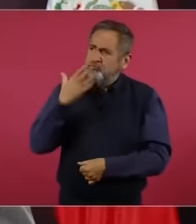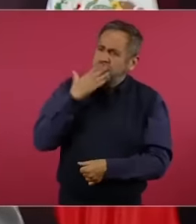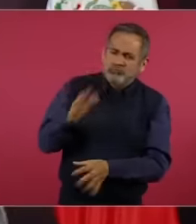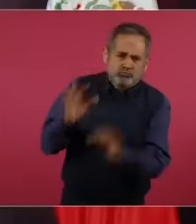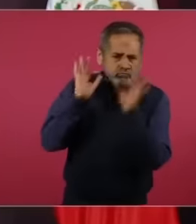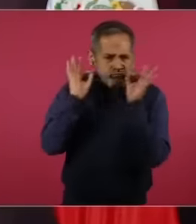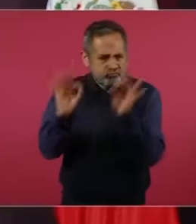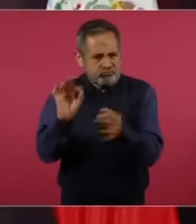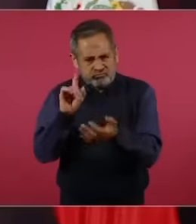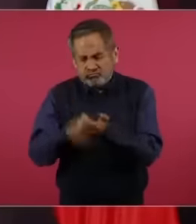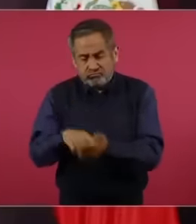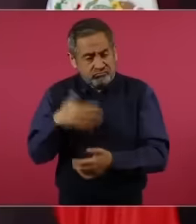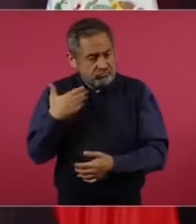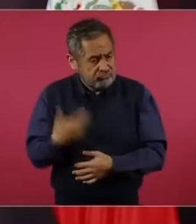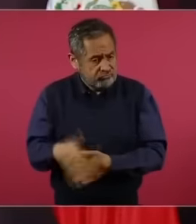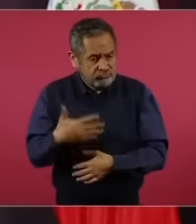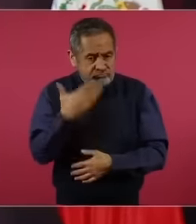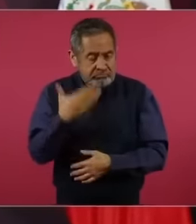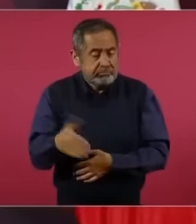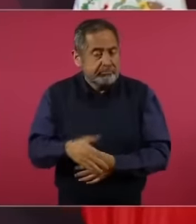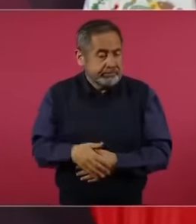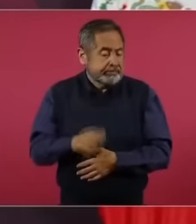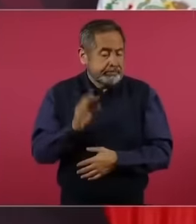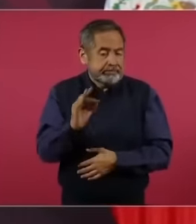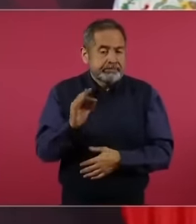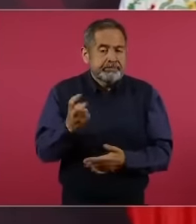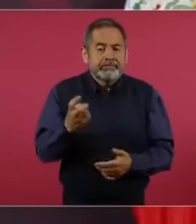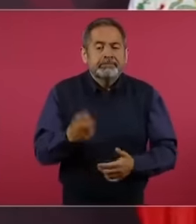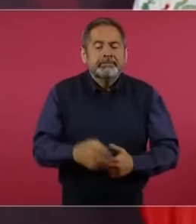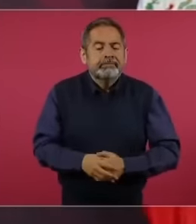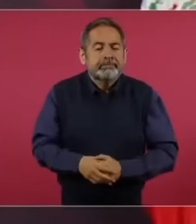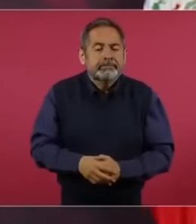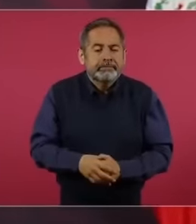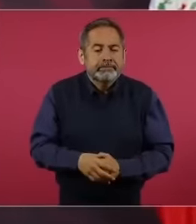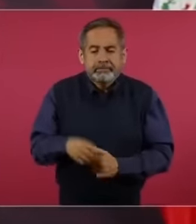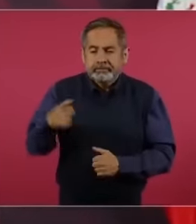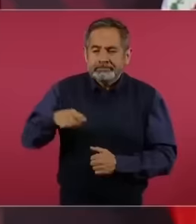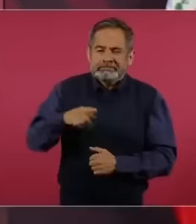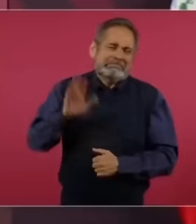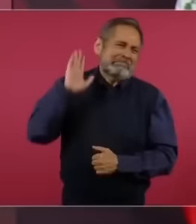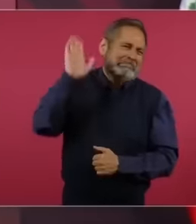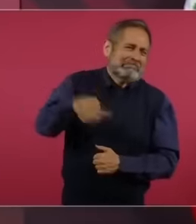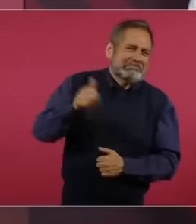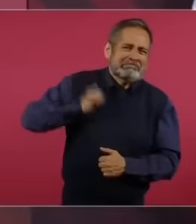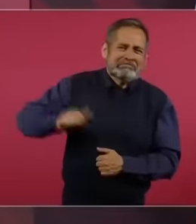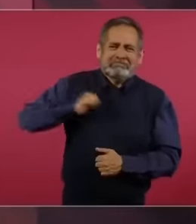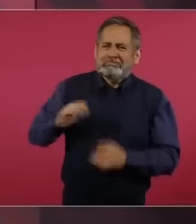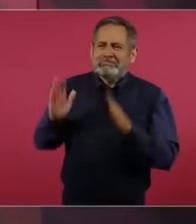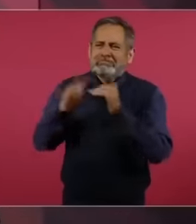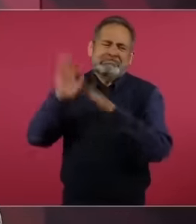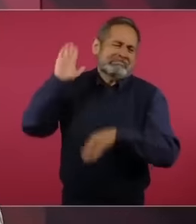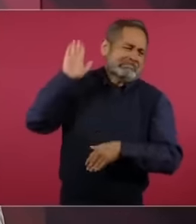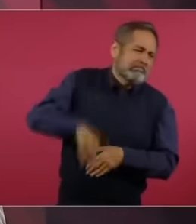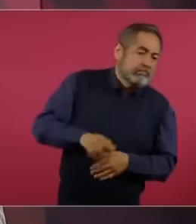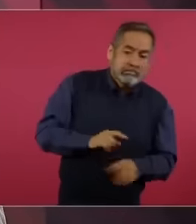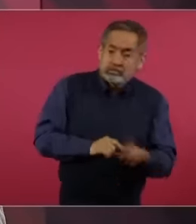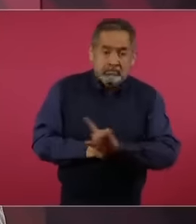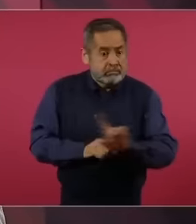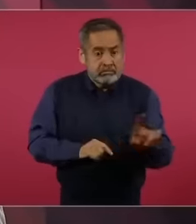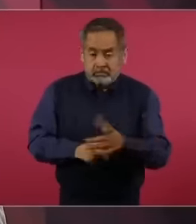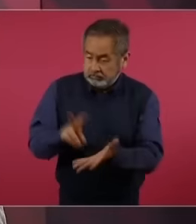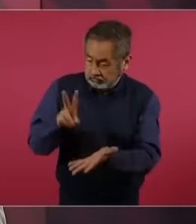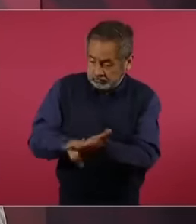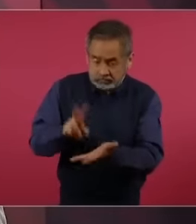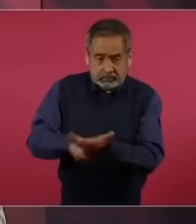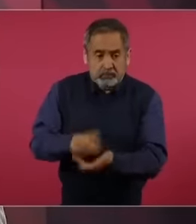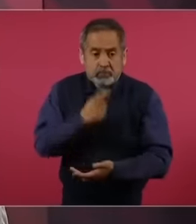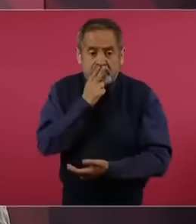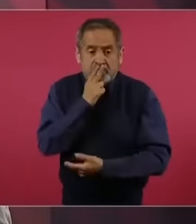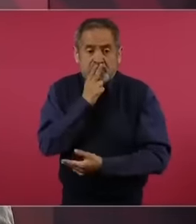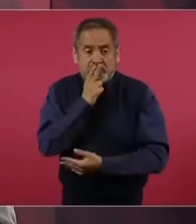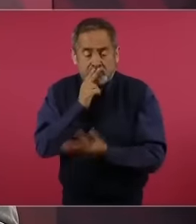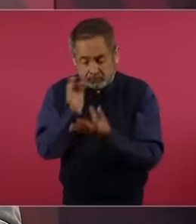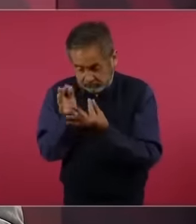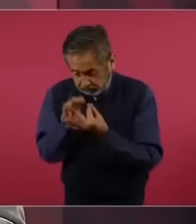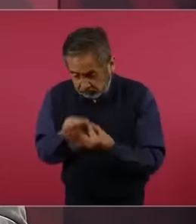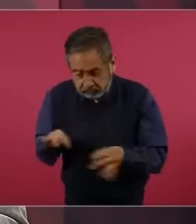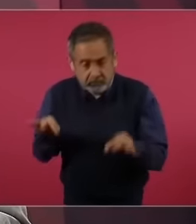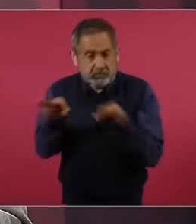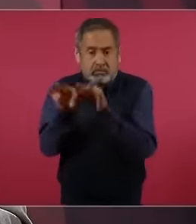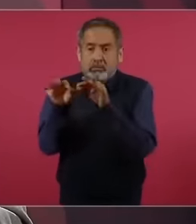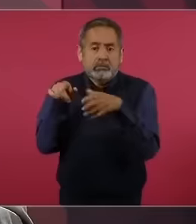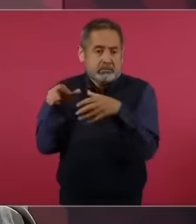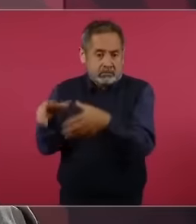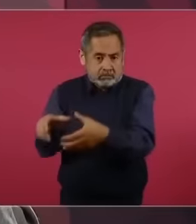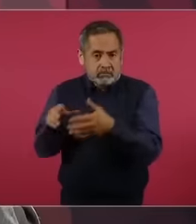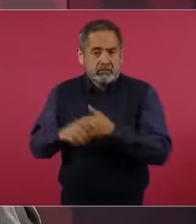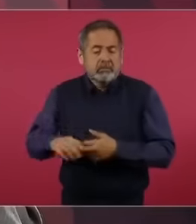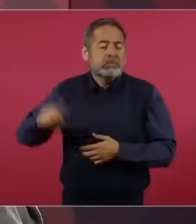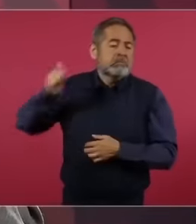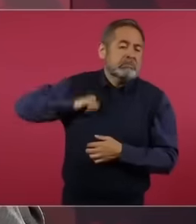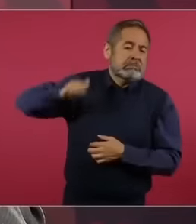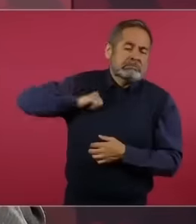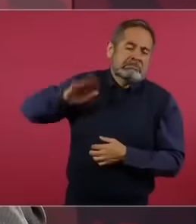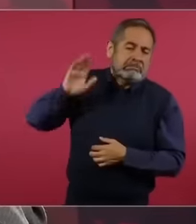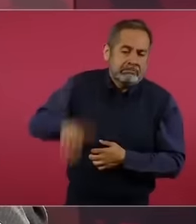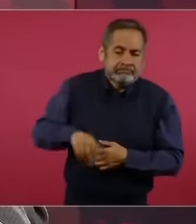we should not belittle our past, subdue ancient cultures or